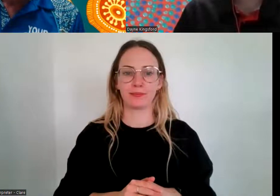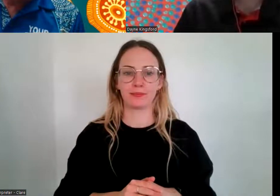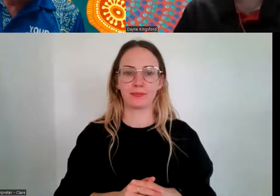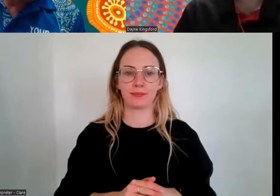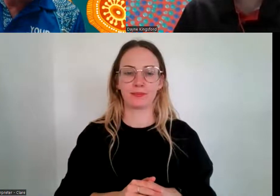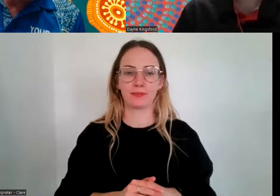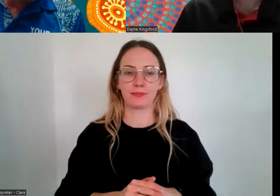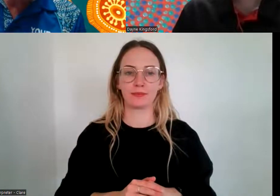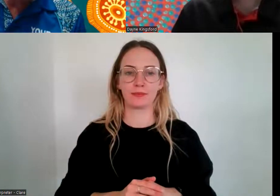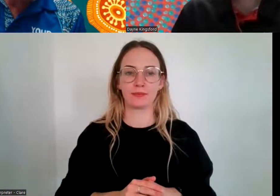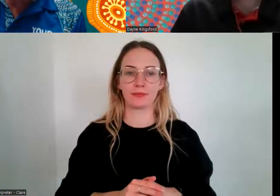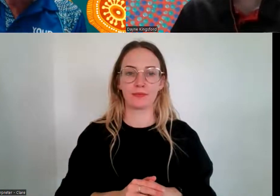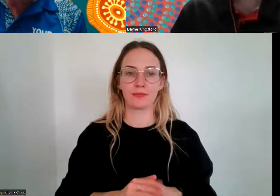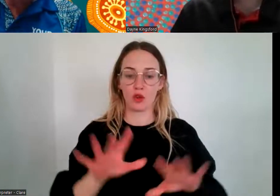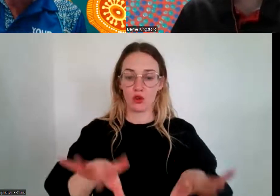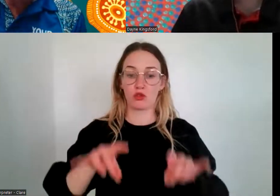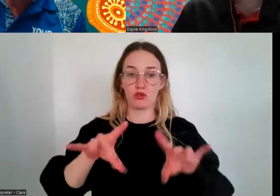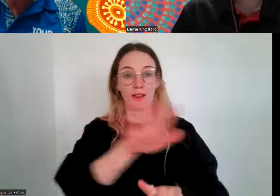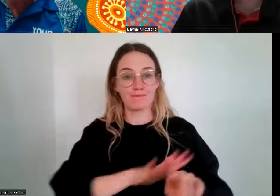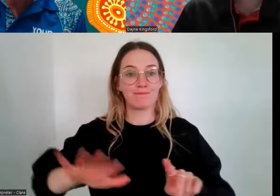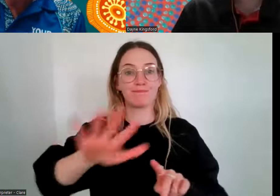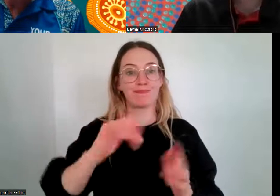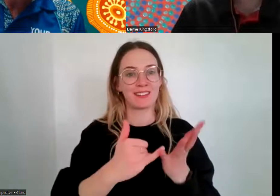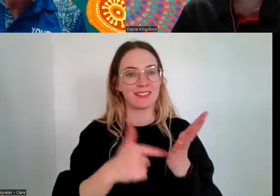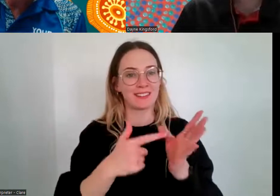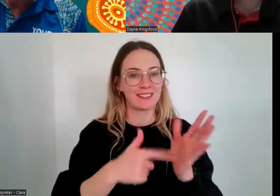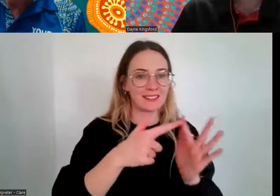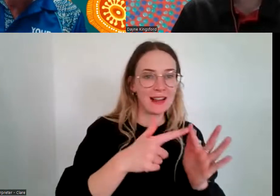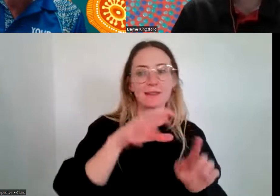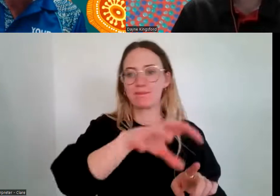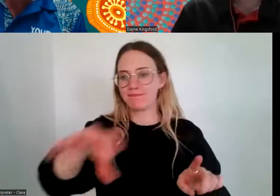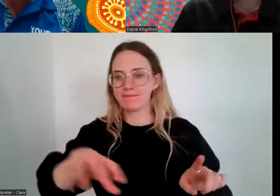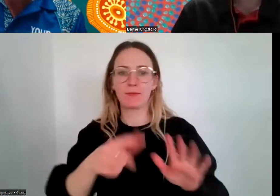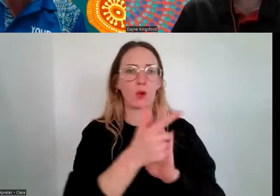There are laws in each State and Territory of Australia restricting information about